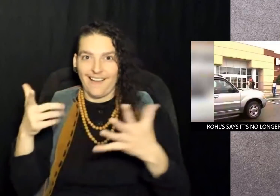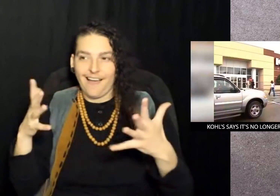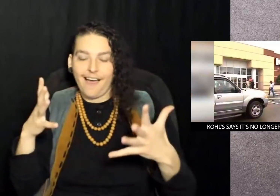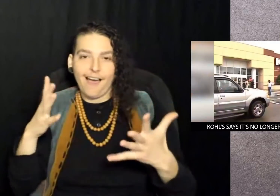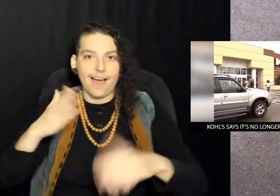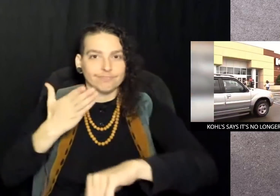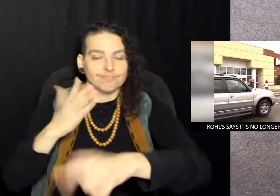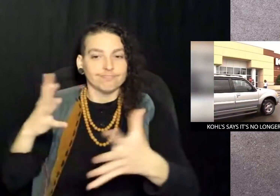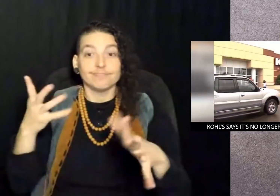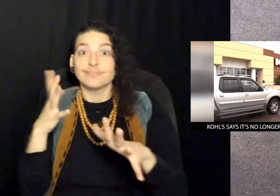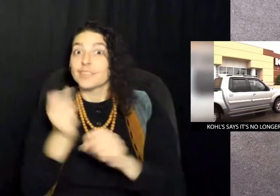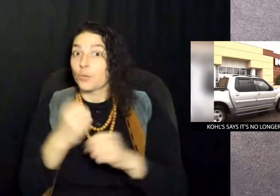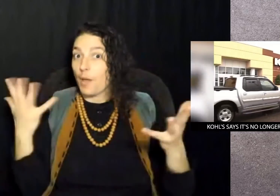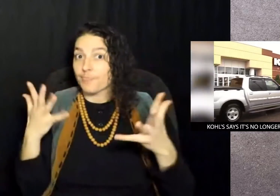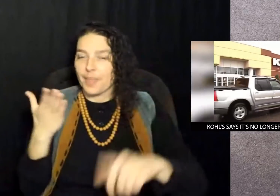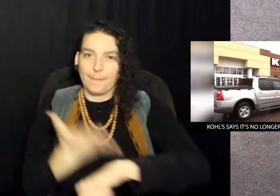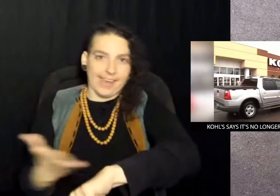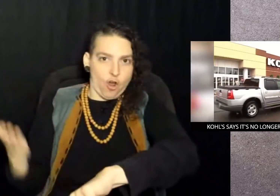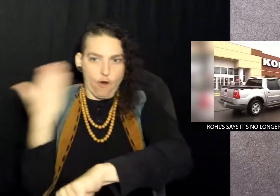the department store Kohl's is getting a makeover